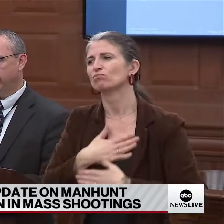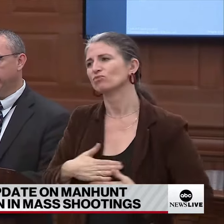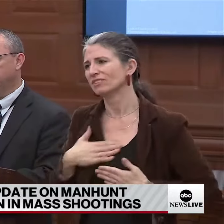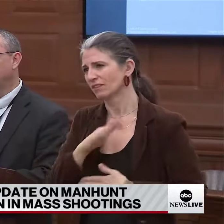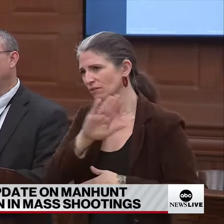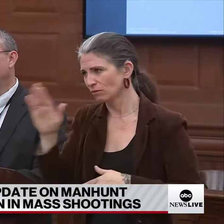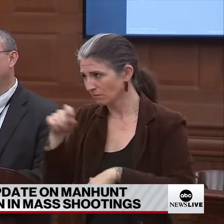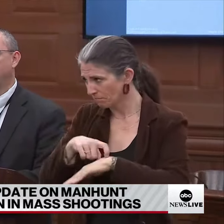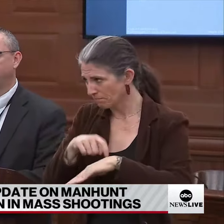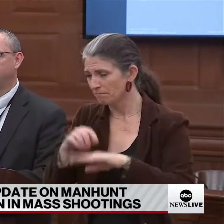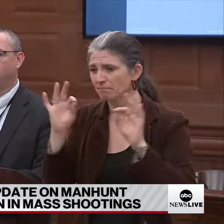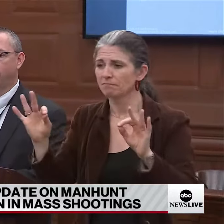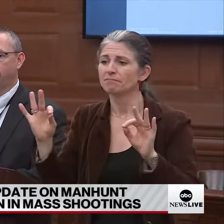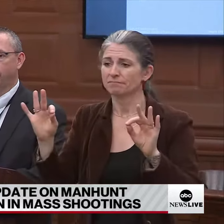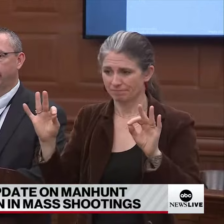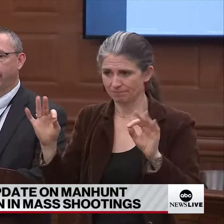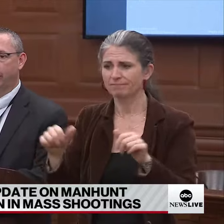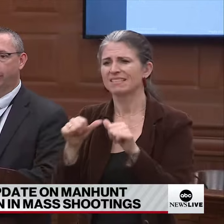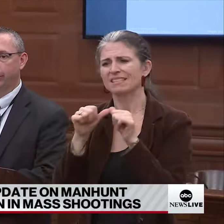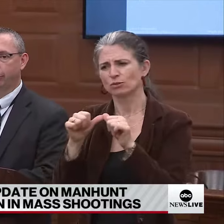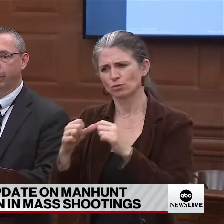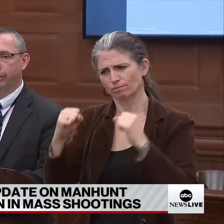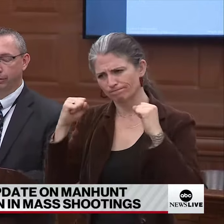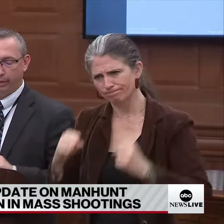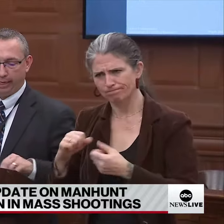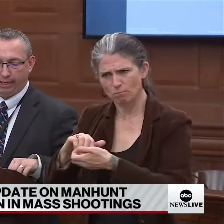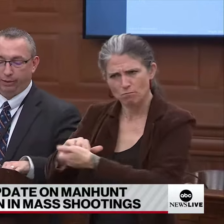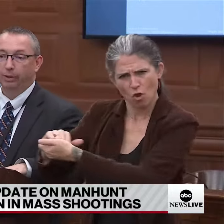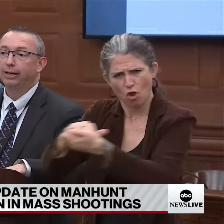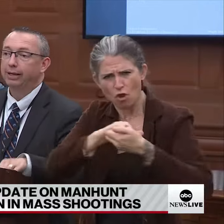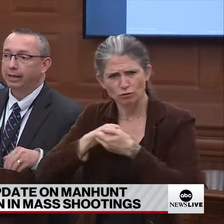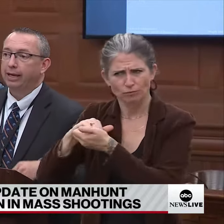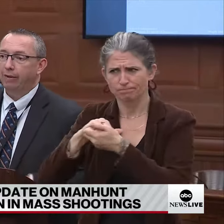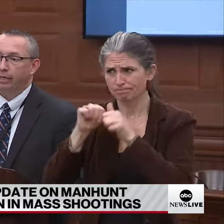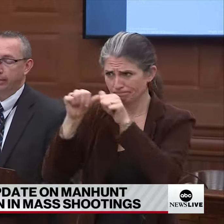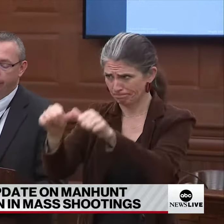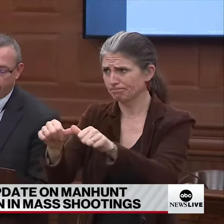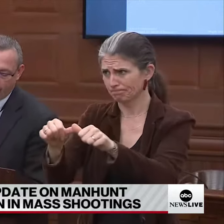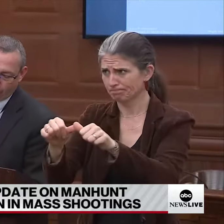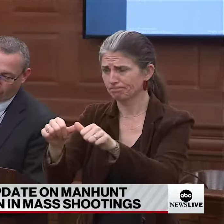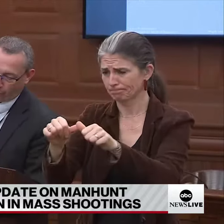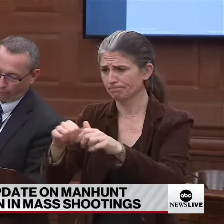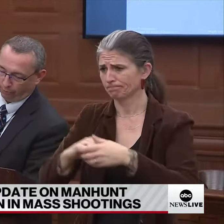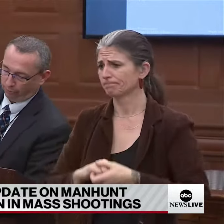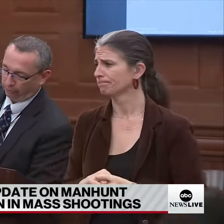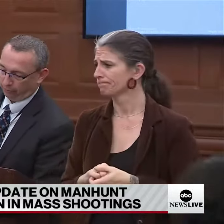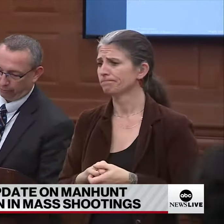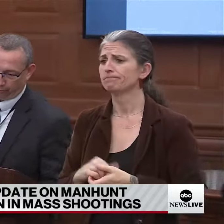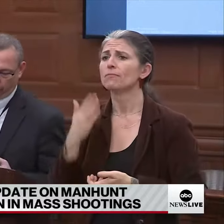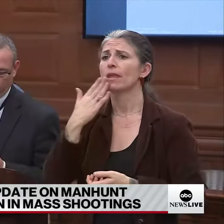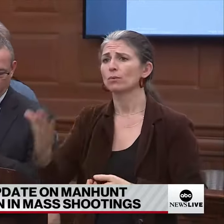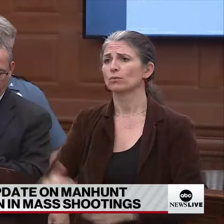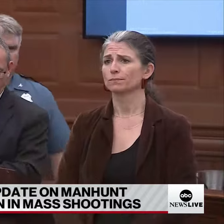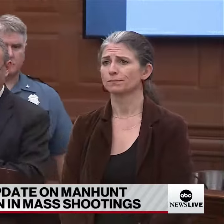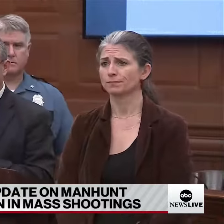DO APPRECIATE THAT. AND AS I MENTIONED, THANK VERY MUCH FOR BEING HERE. WE REALLY DO APPRECIATE THAT.